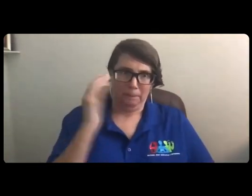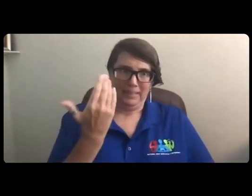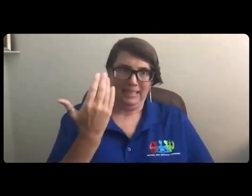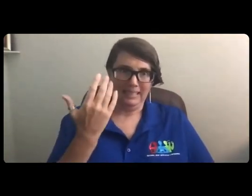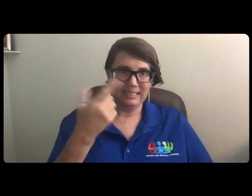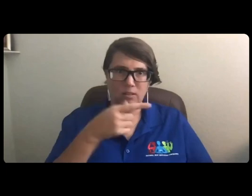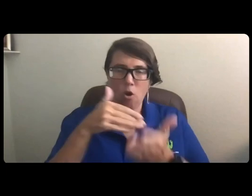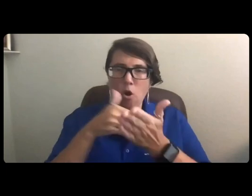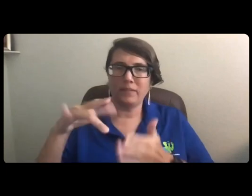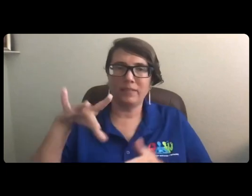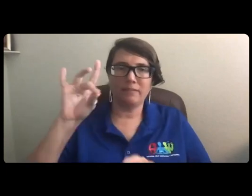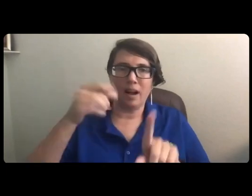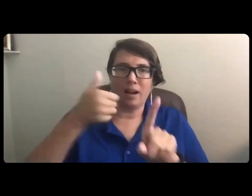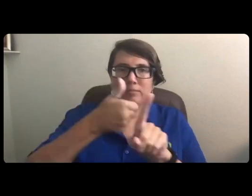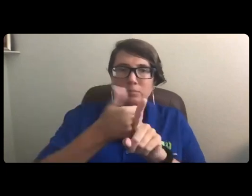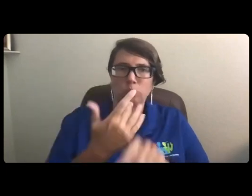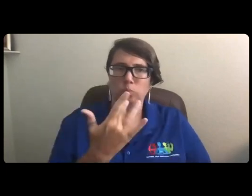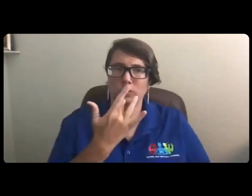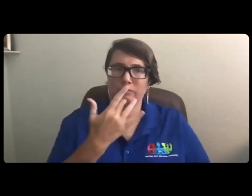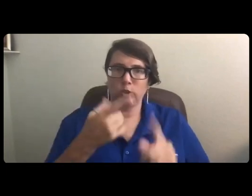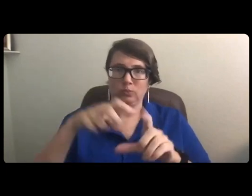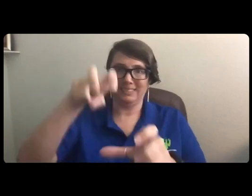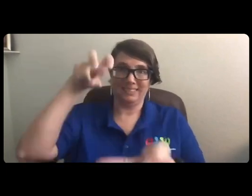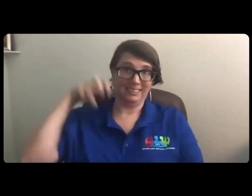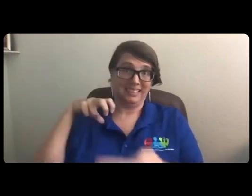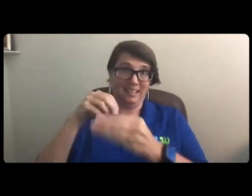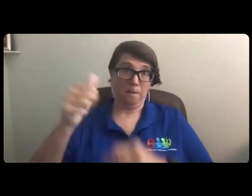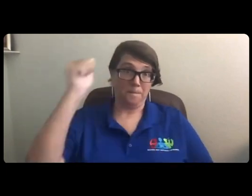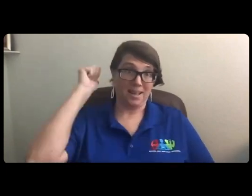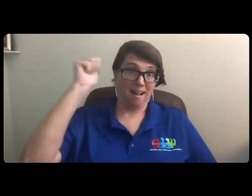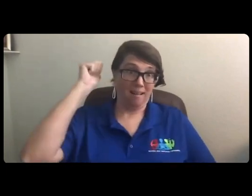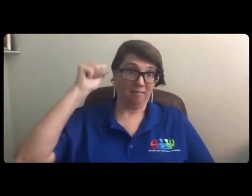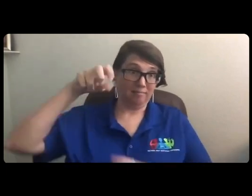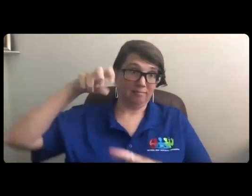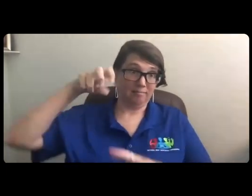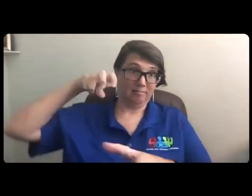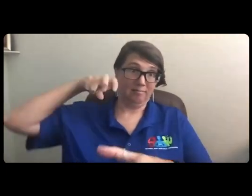explanation very compelling. And they often find themselves preferring to sit in the back of